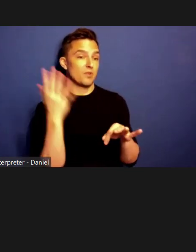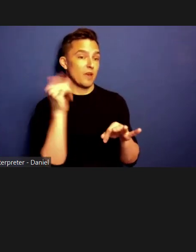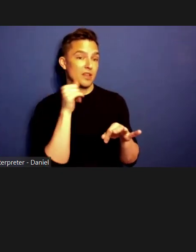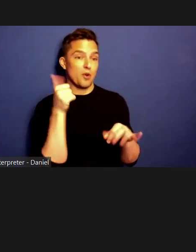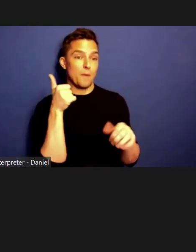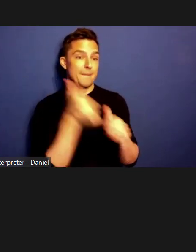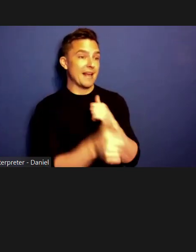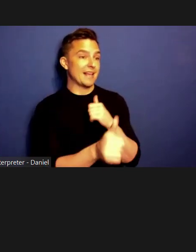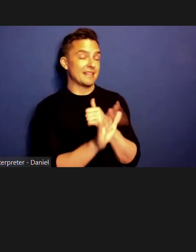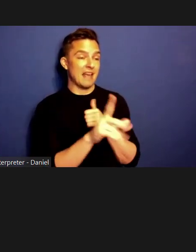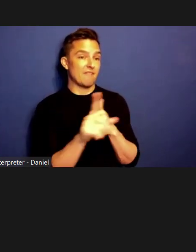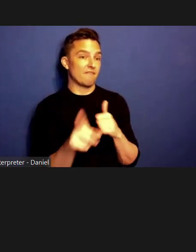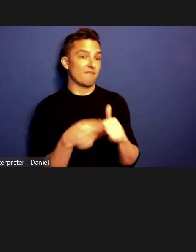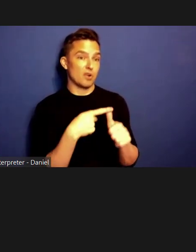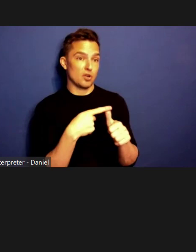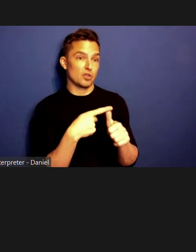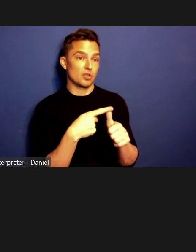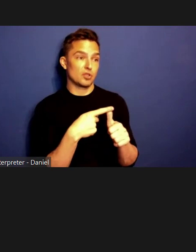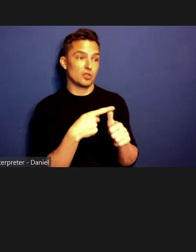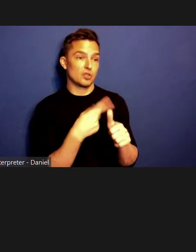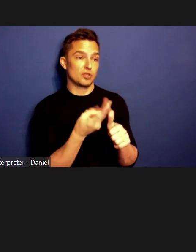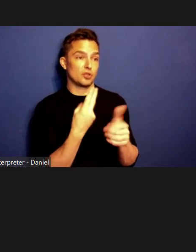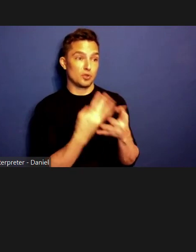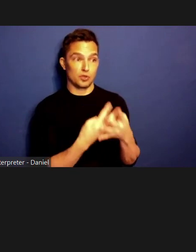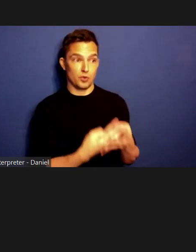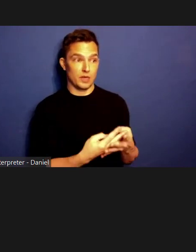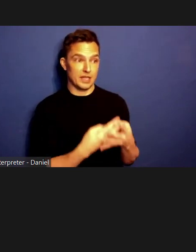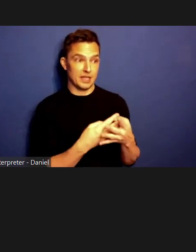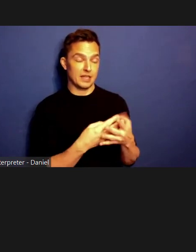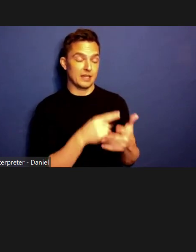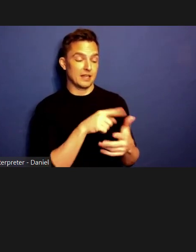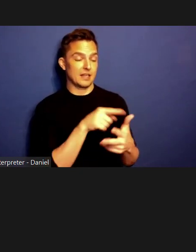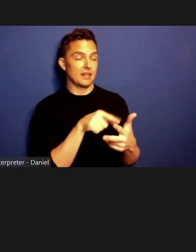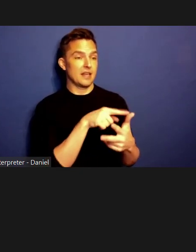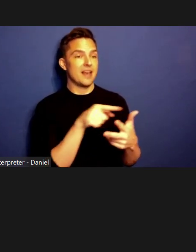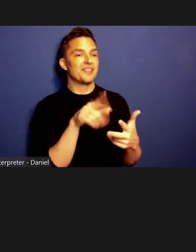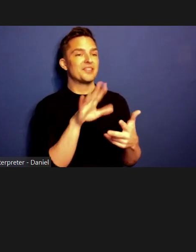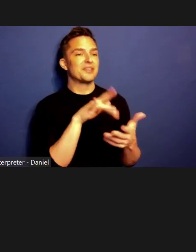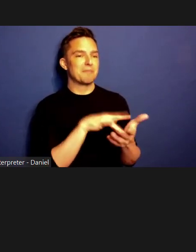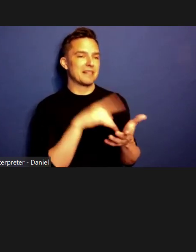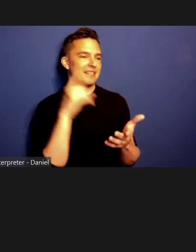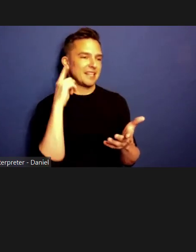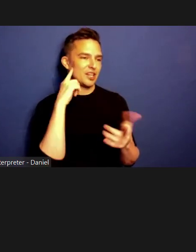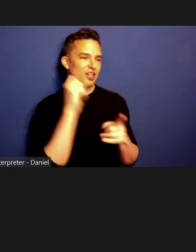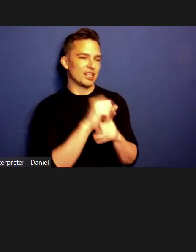there is a middle ear condition that a health care provider can